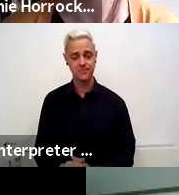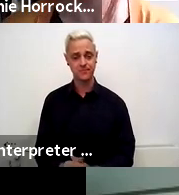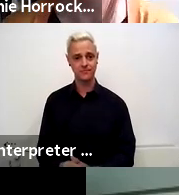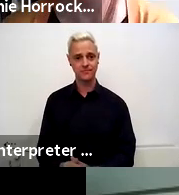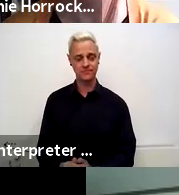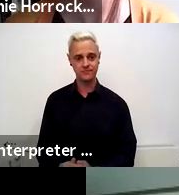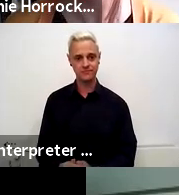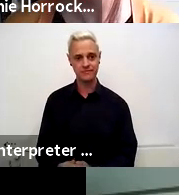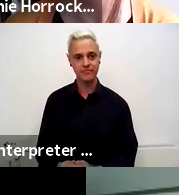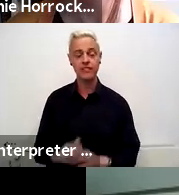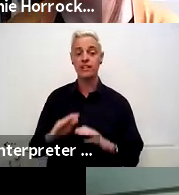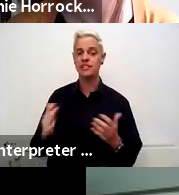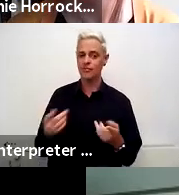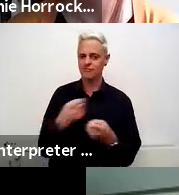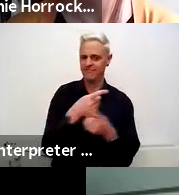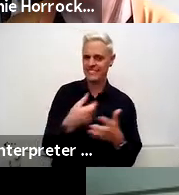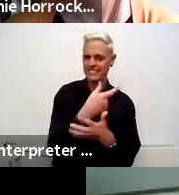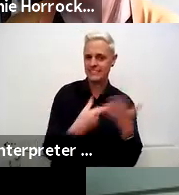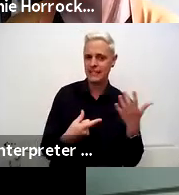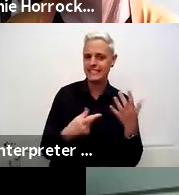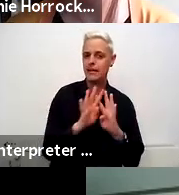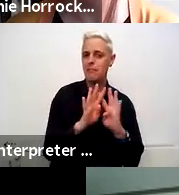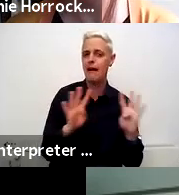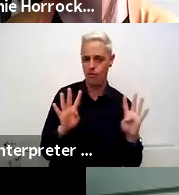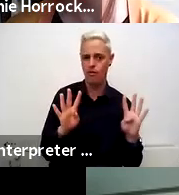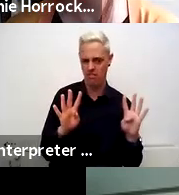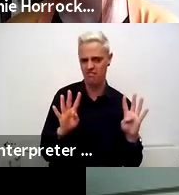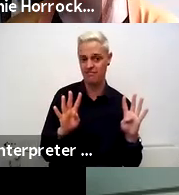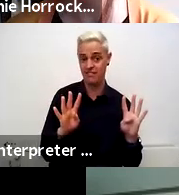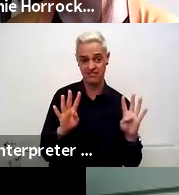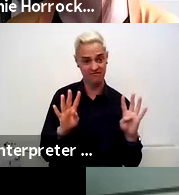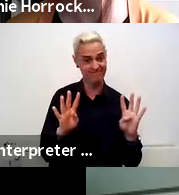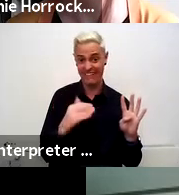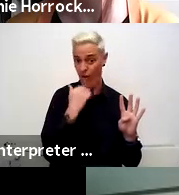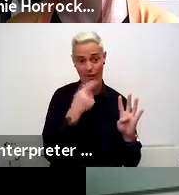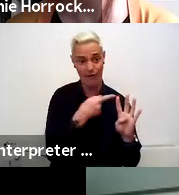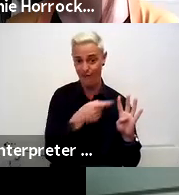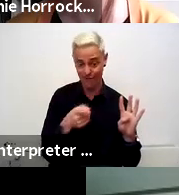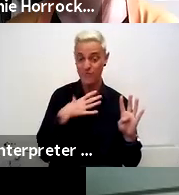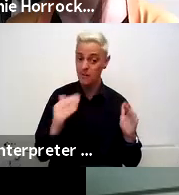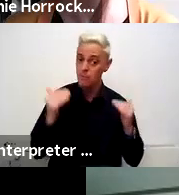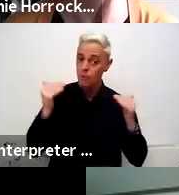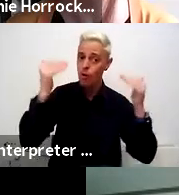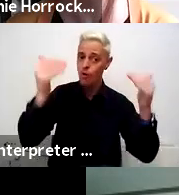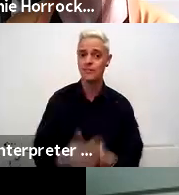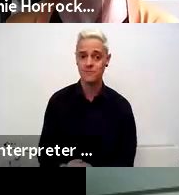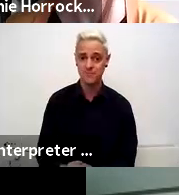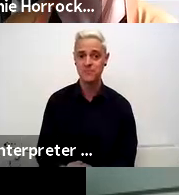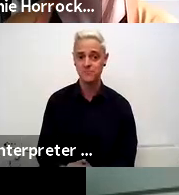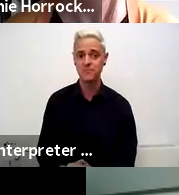The Disability panel, and is already set up. We should go further, but as I've said to other groups are going on my door and kicking my door in until I listened to you.